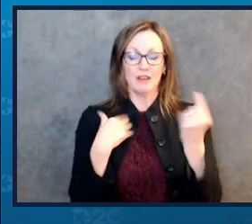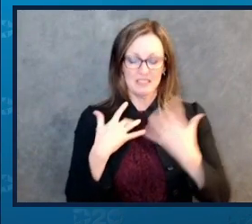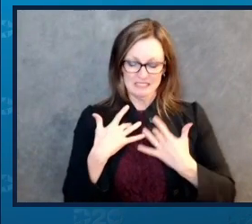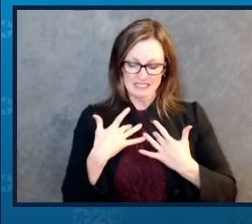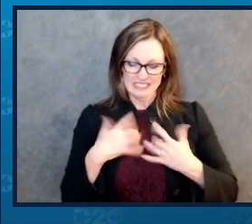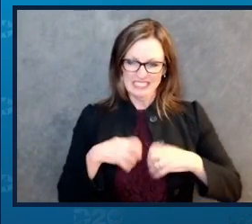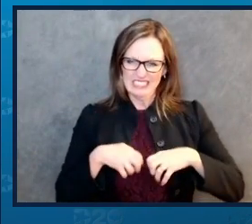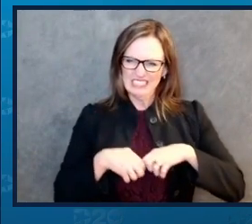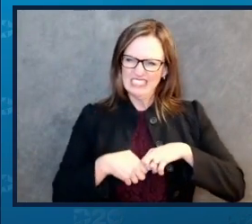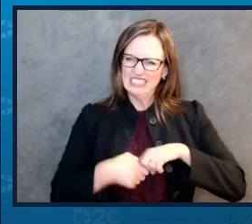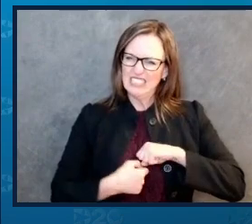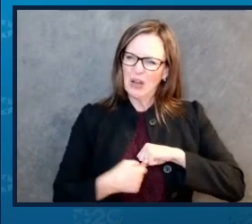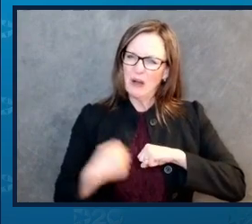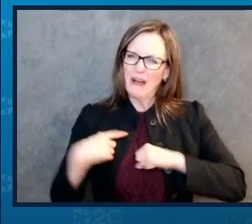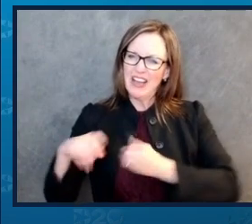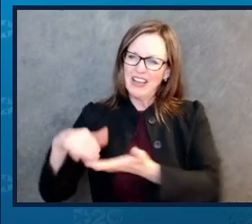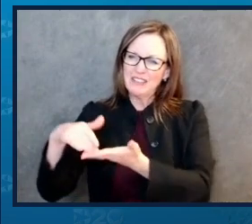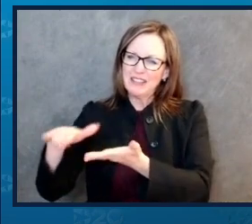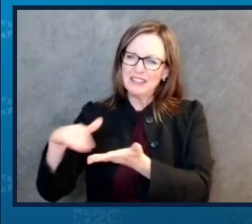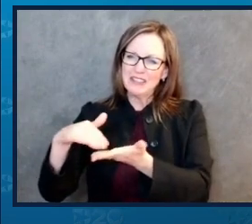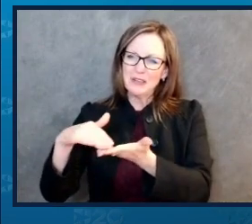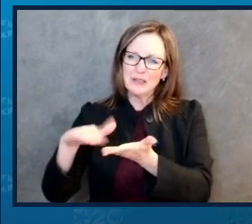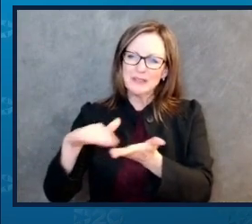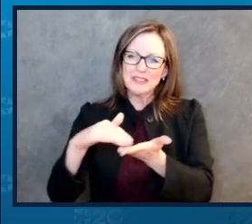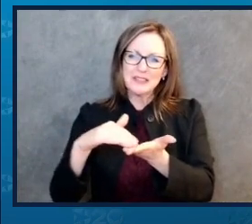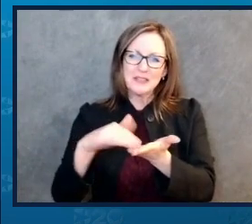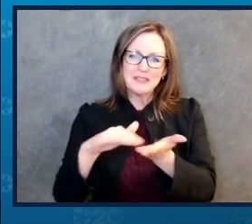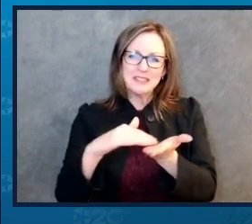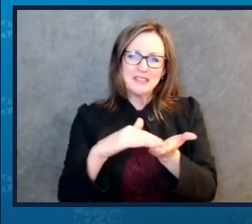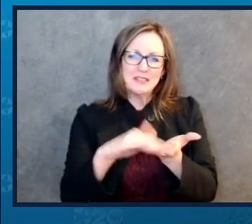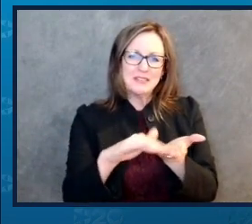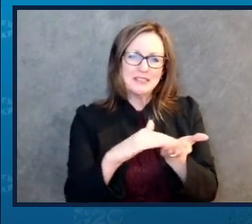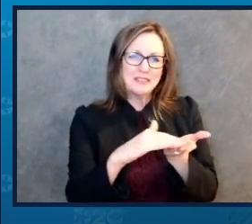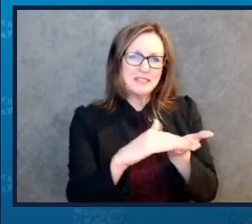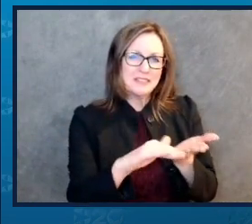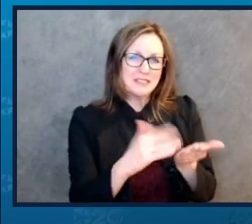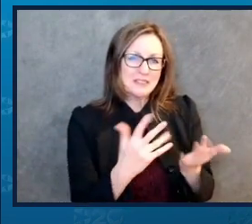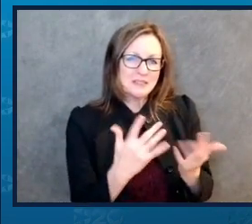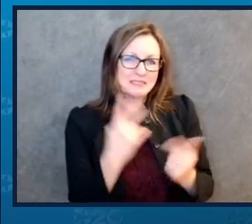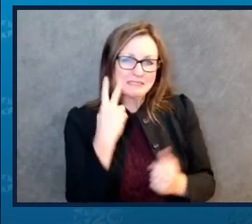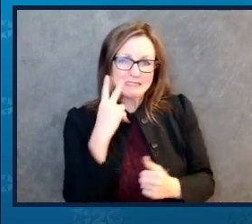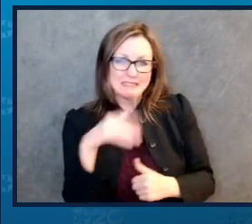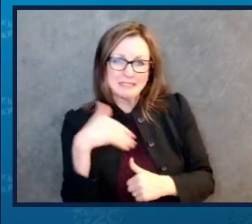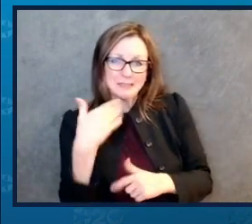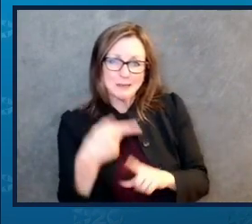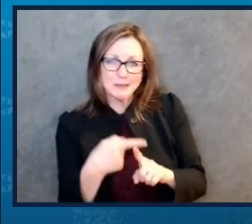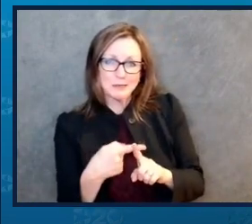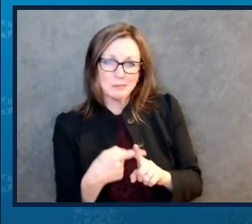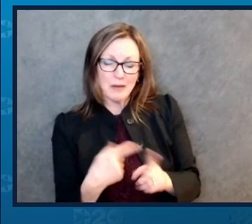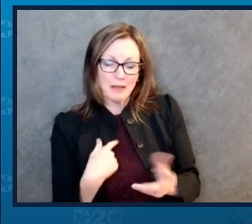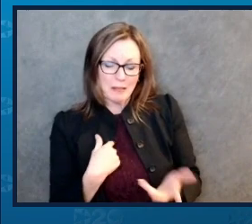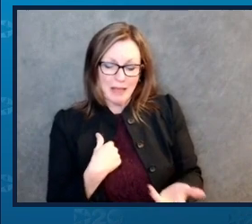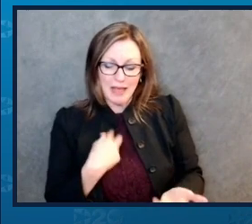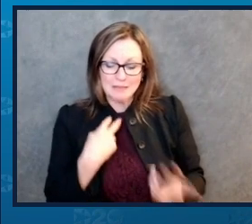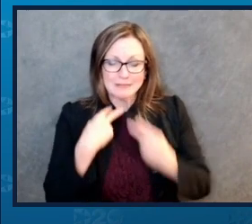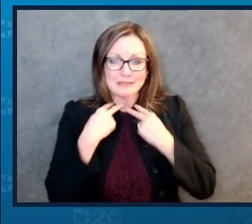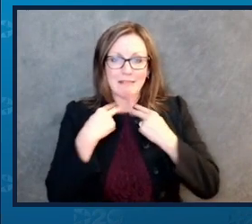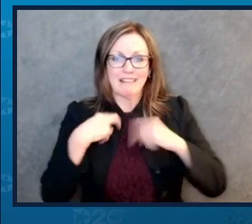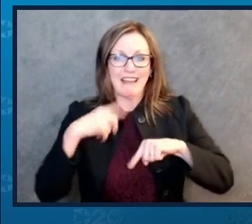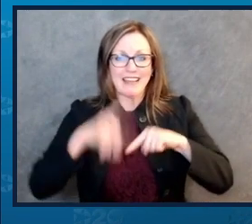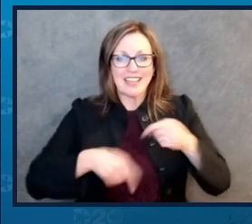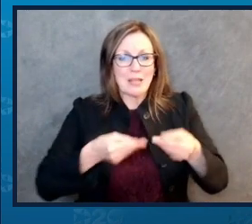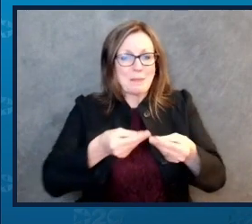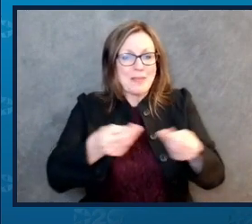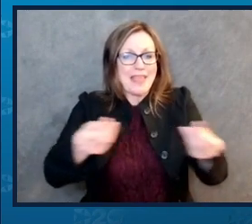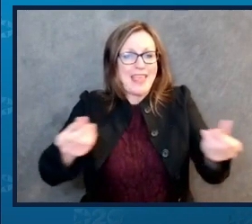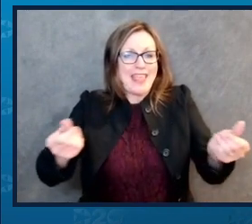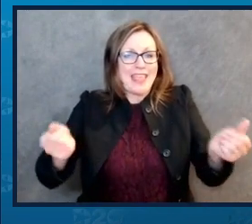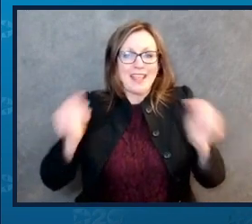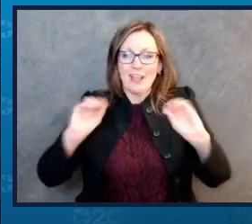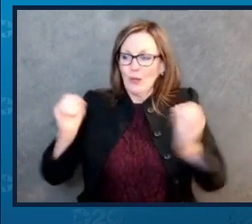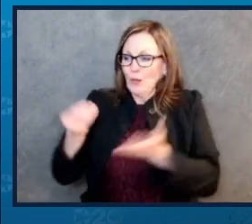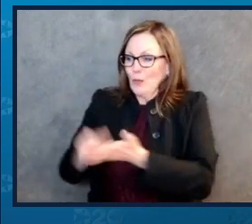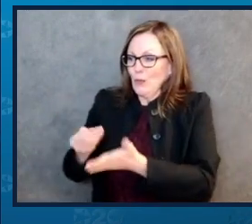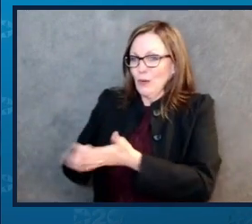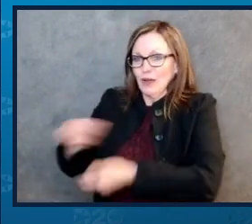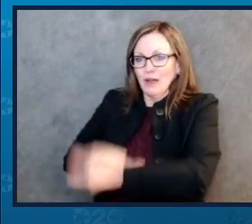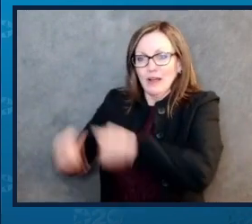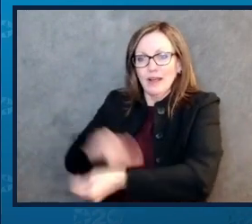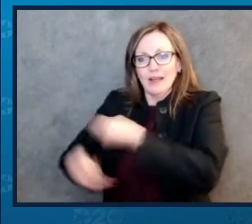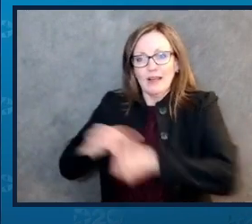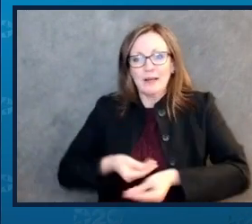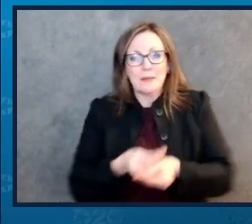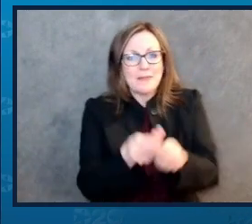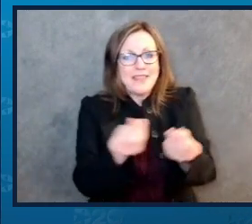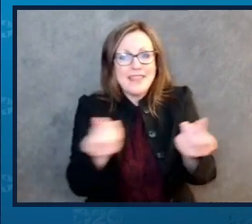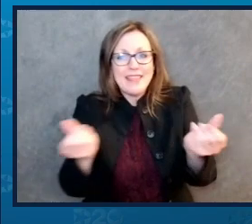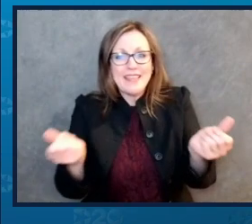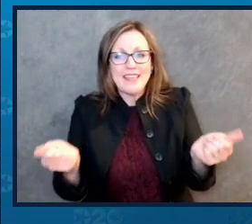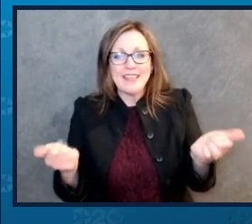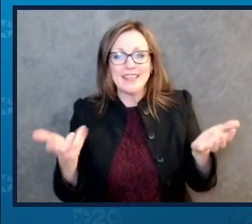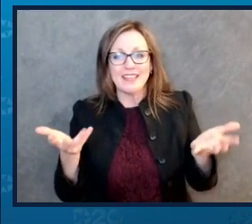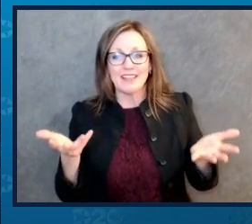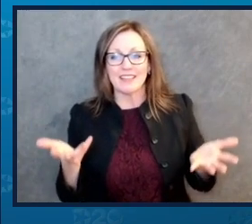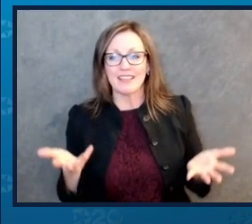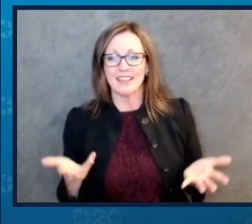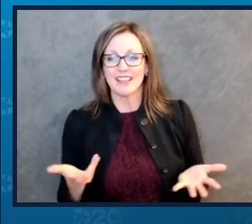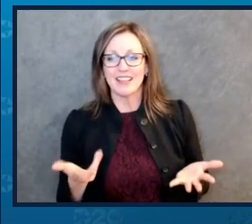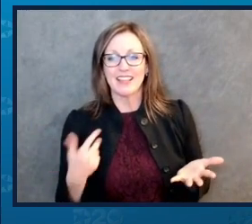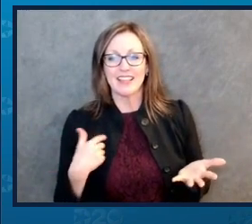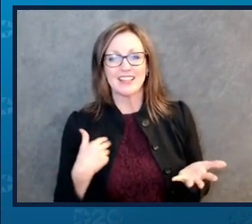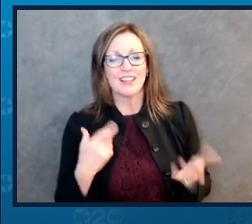MYSELF IN BUSINESS NEXT MONTH.